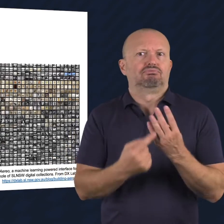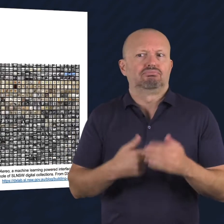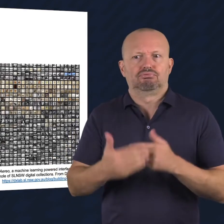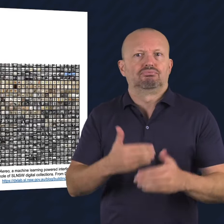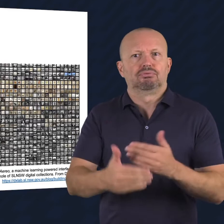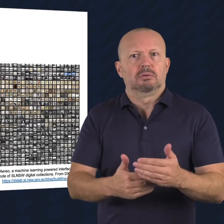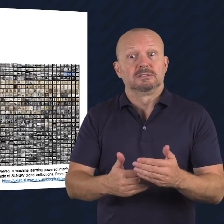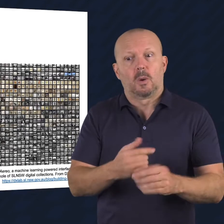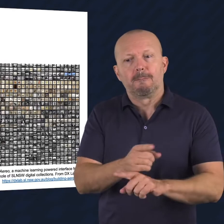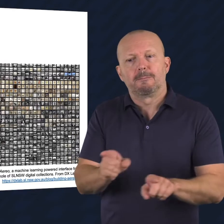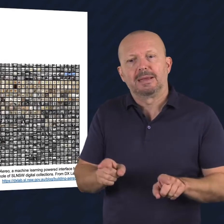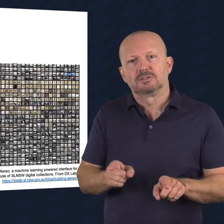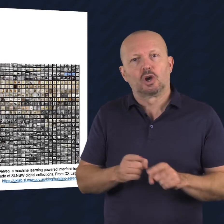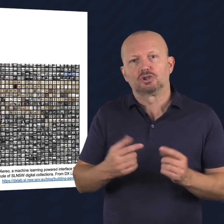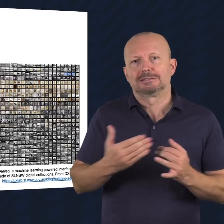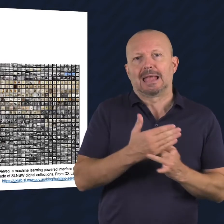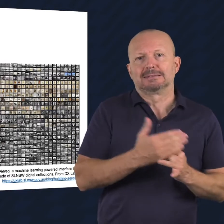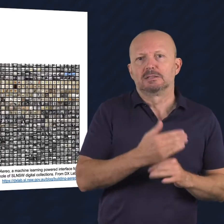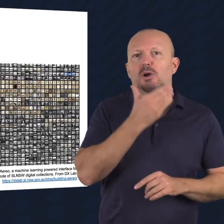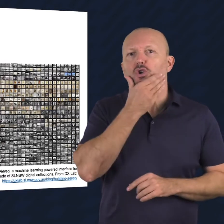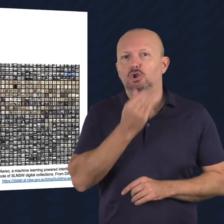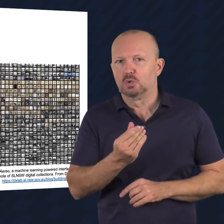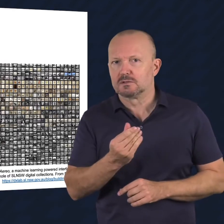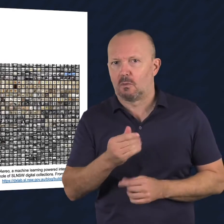our data curation challenges affect the usability of our collections.